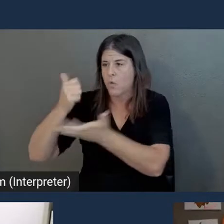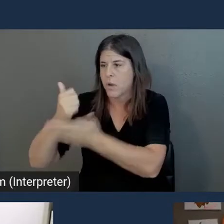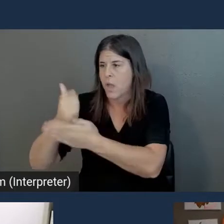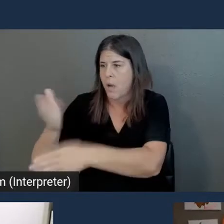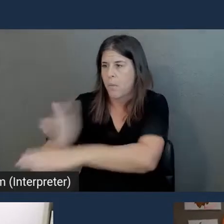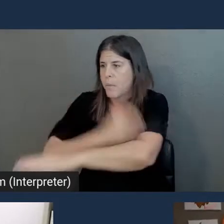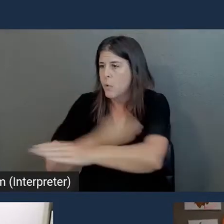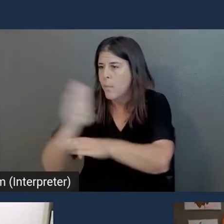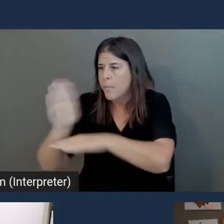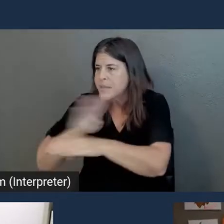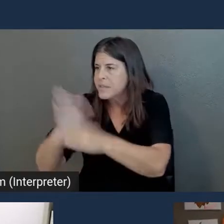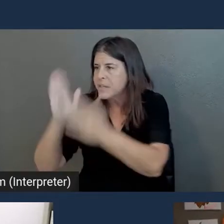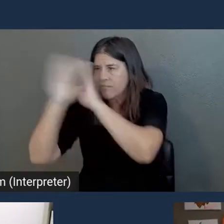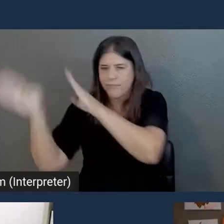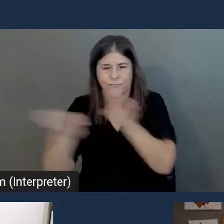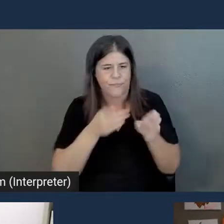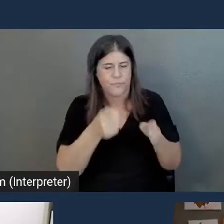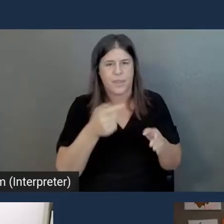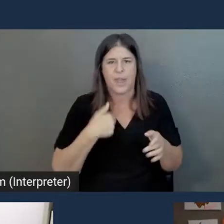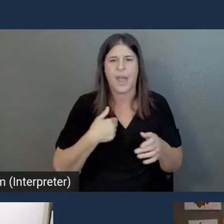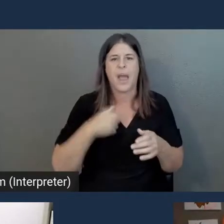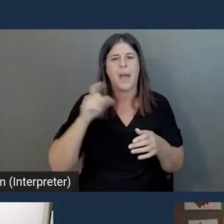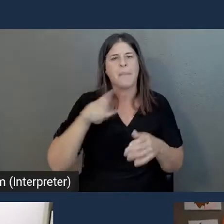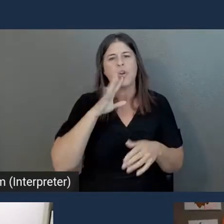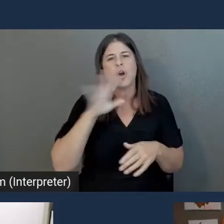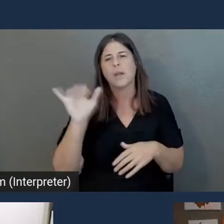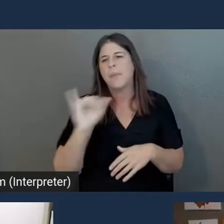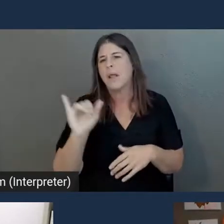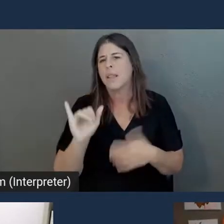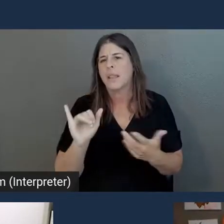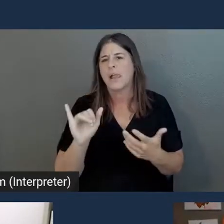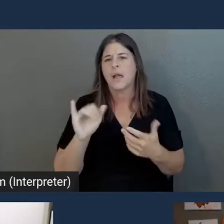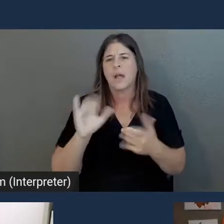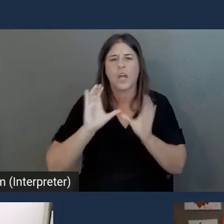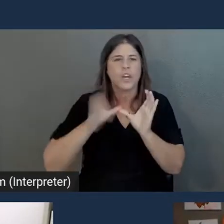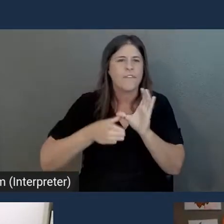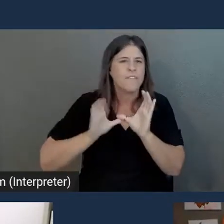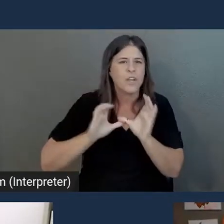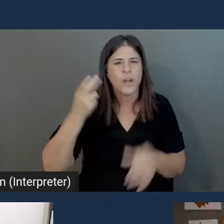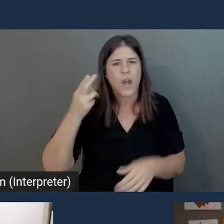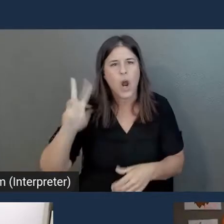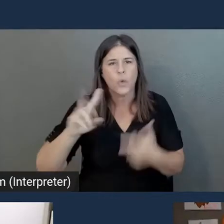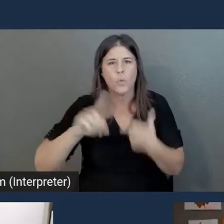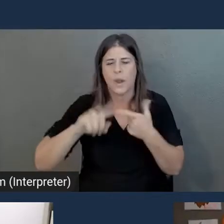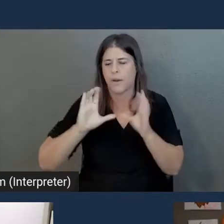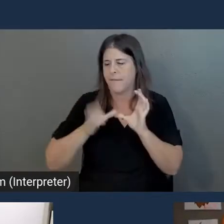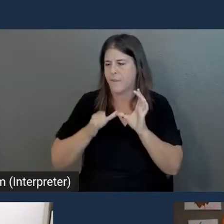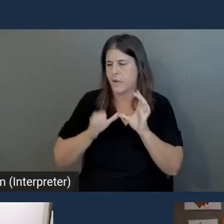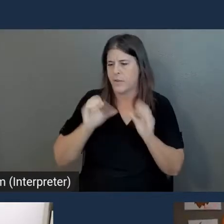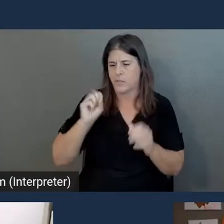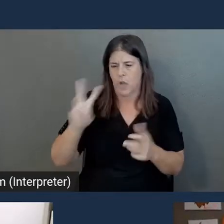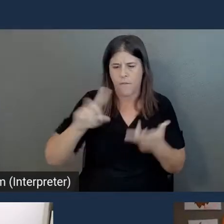And I'm mostly talking about the things like configuring the hardware, configuring the software, configuring the database,